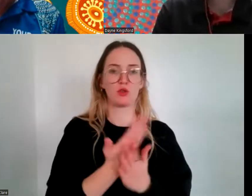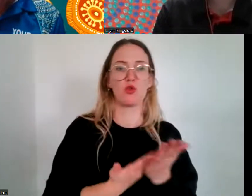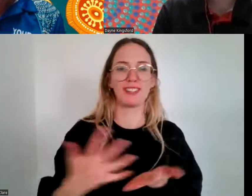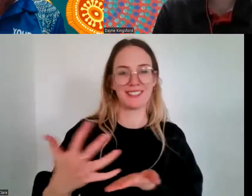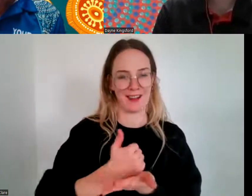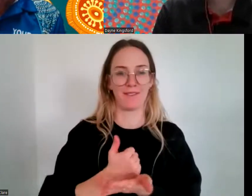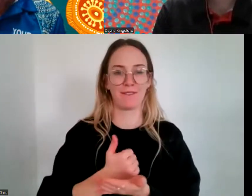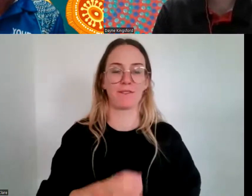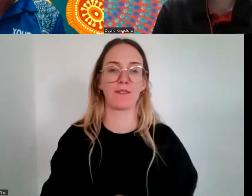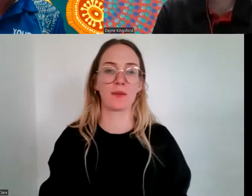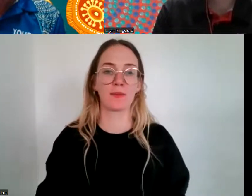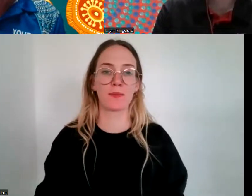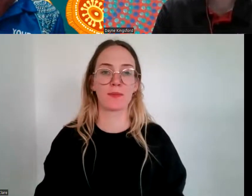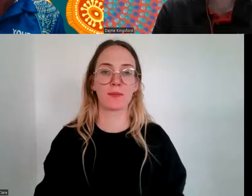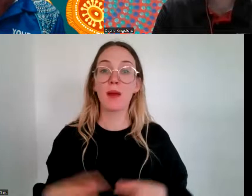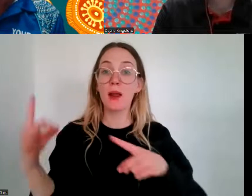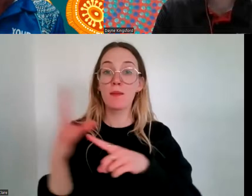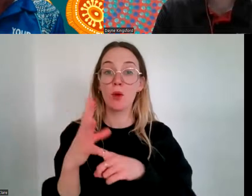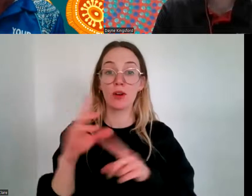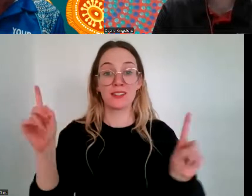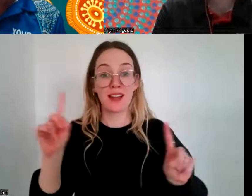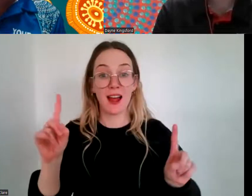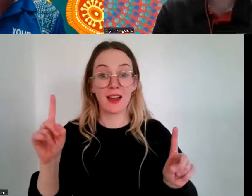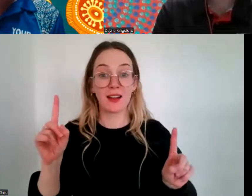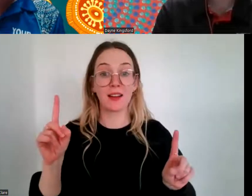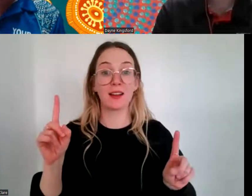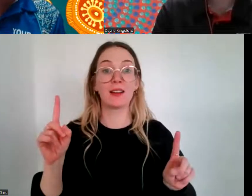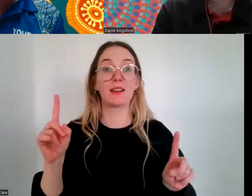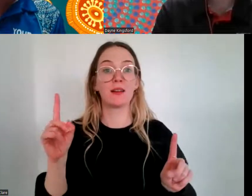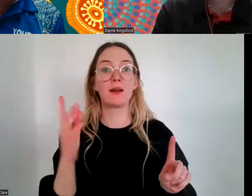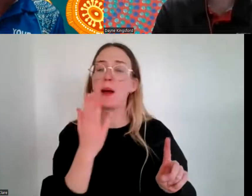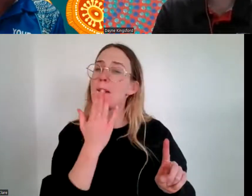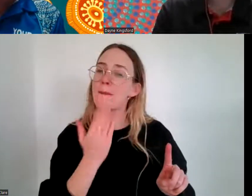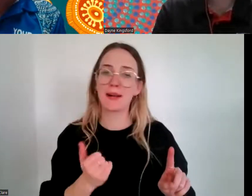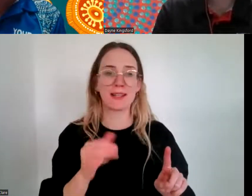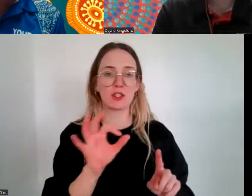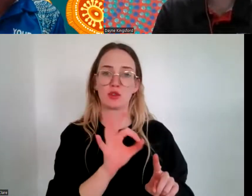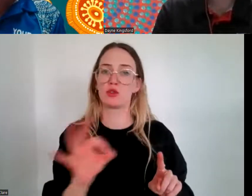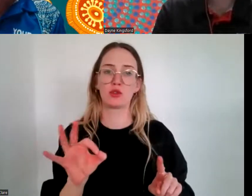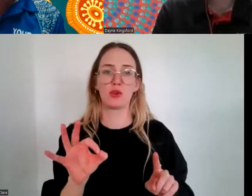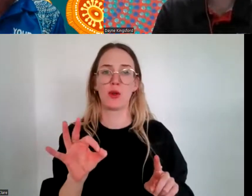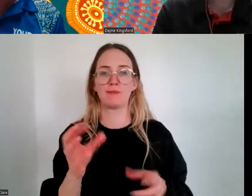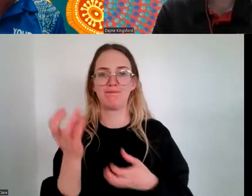Very importantly for today's webinar, please do not disclose any personal information about a